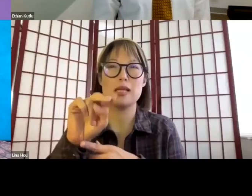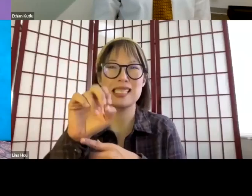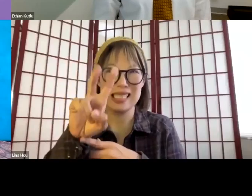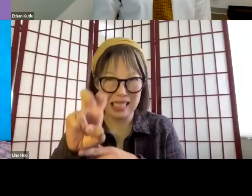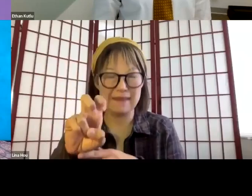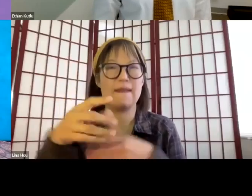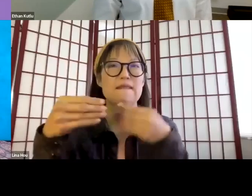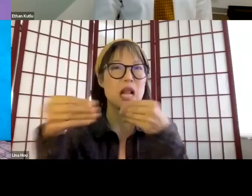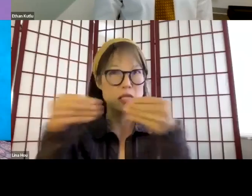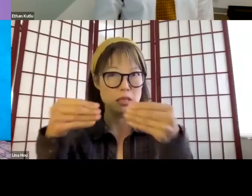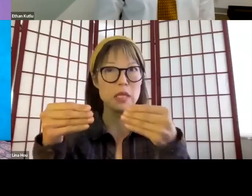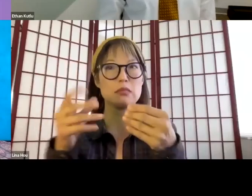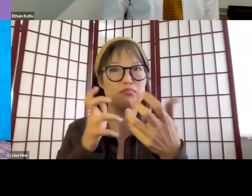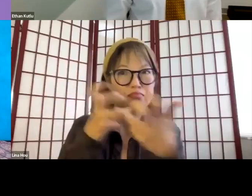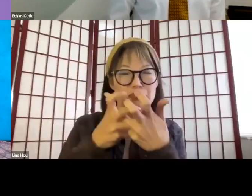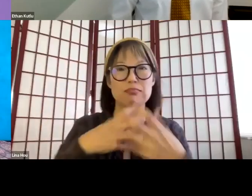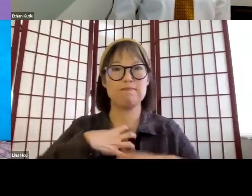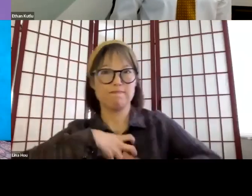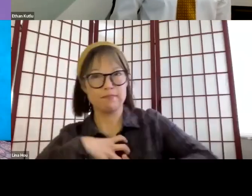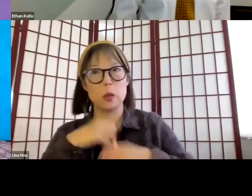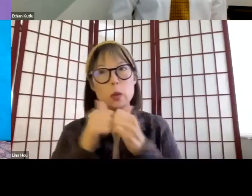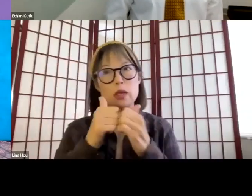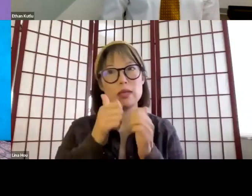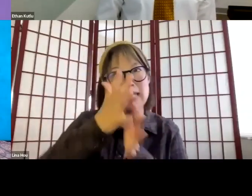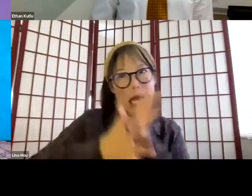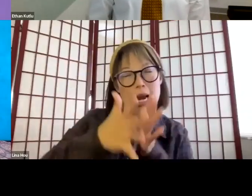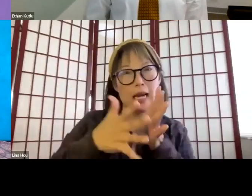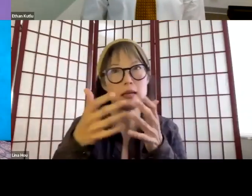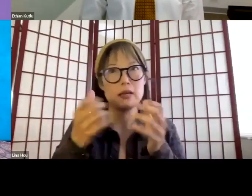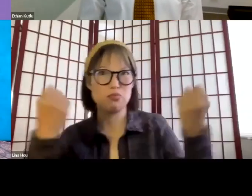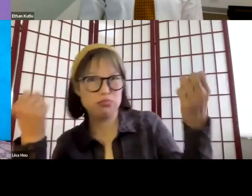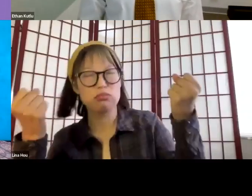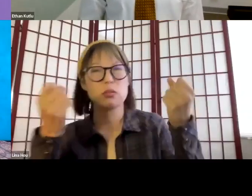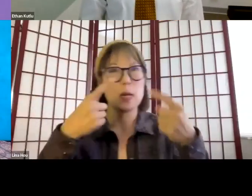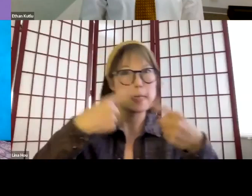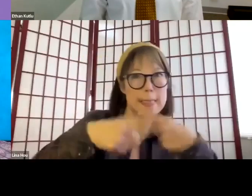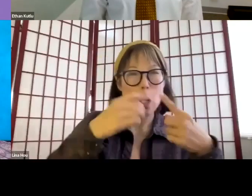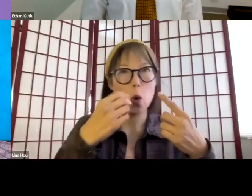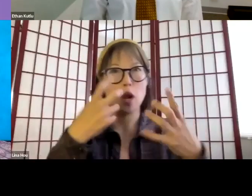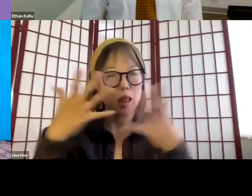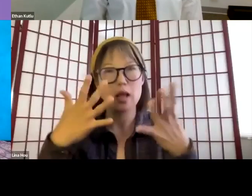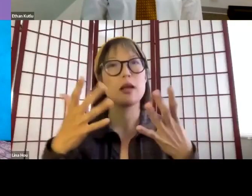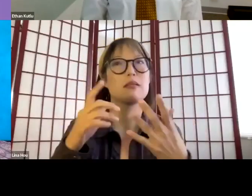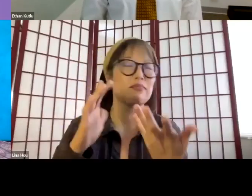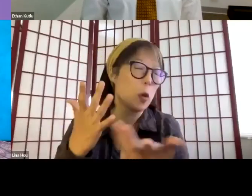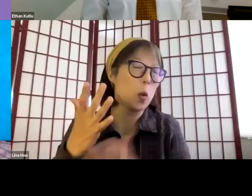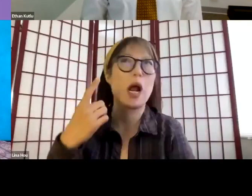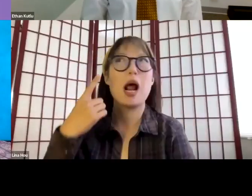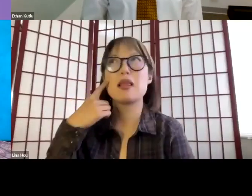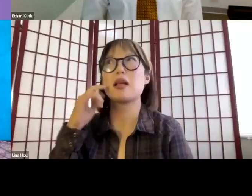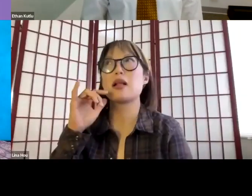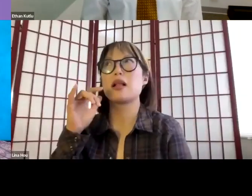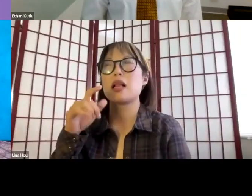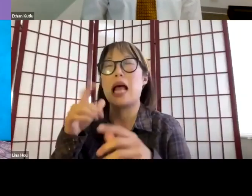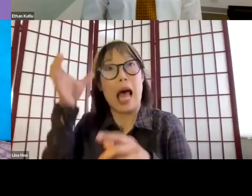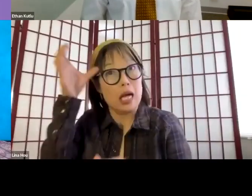So, the cognitive flexibility the deaf people have to engage with people who are not as fluent as we are, perhaps in a different language.